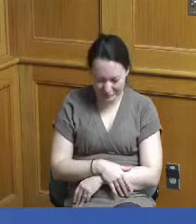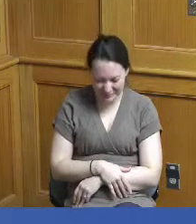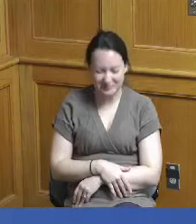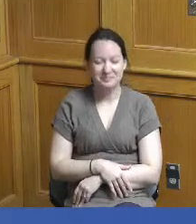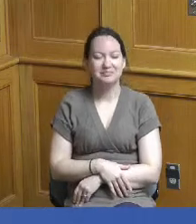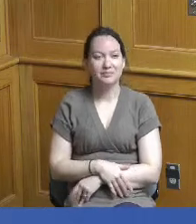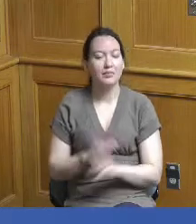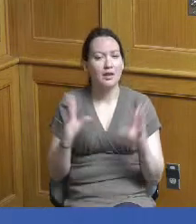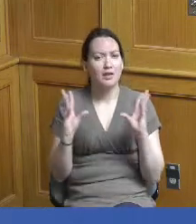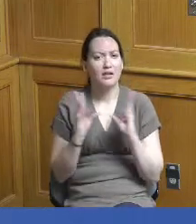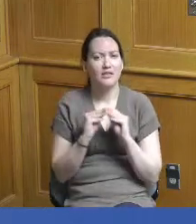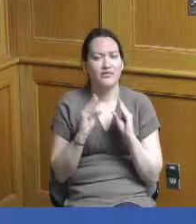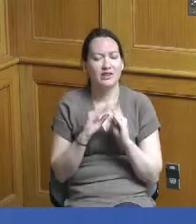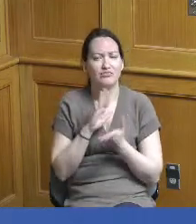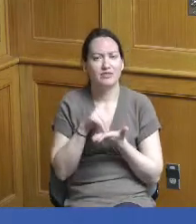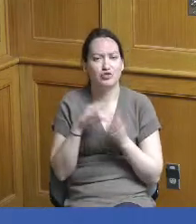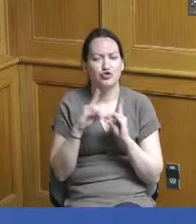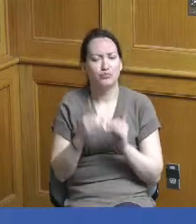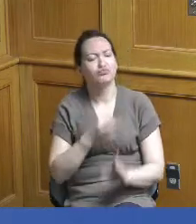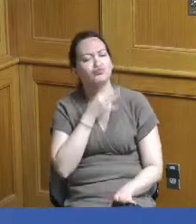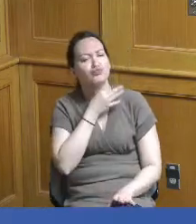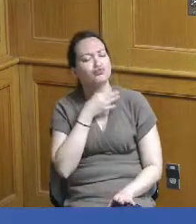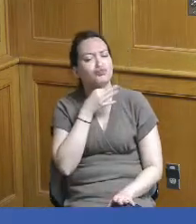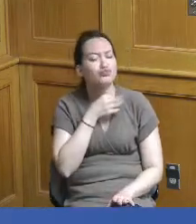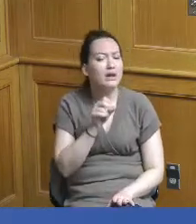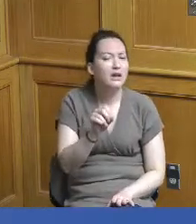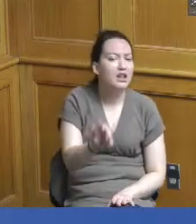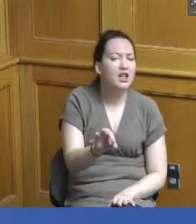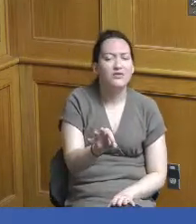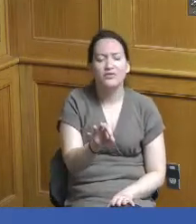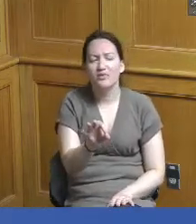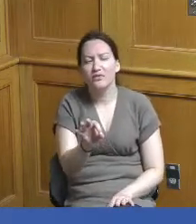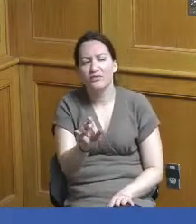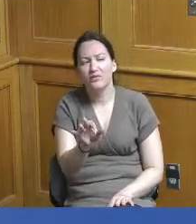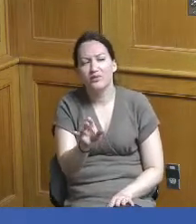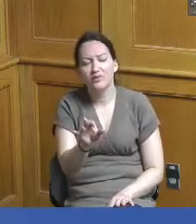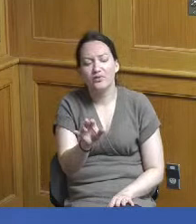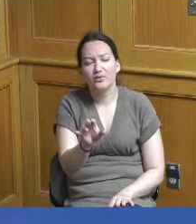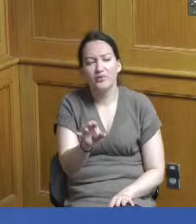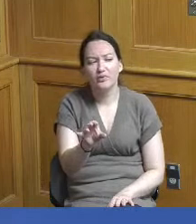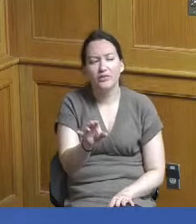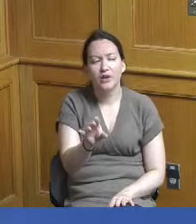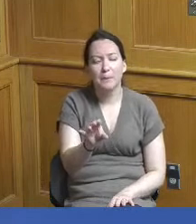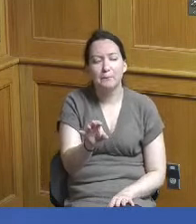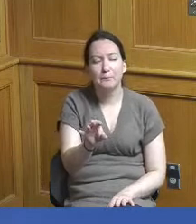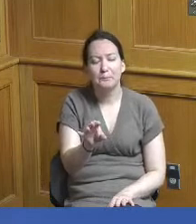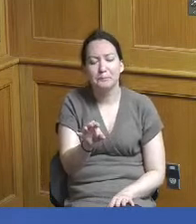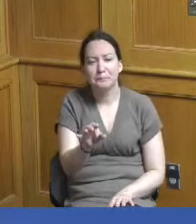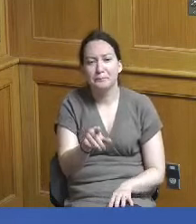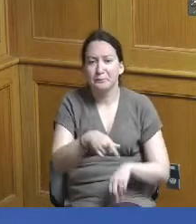the convention district and people indicating look at even if there's if there's time money